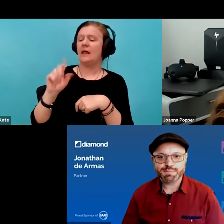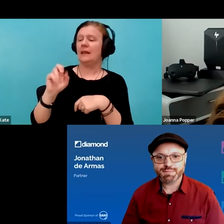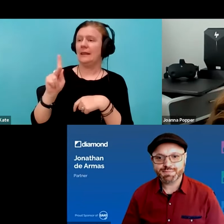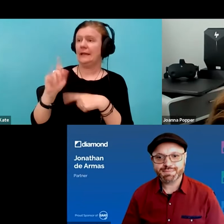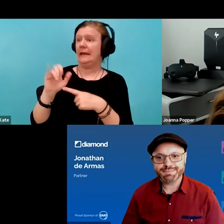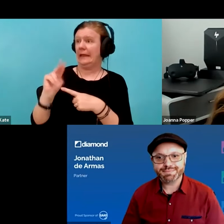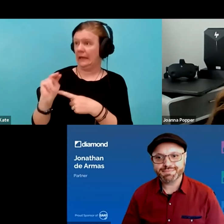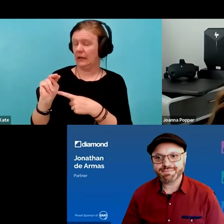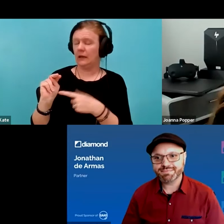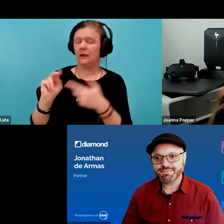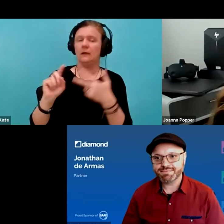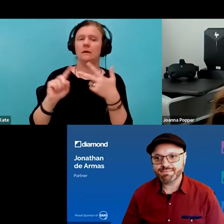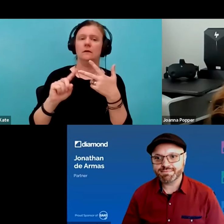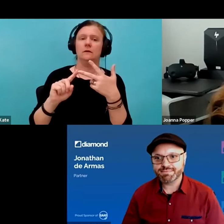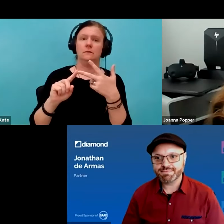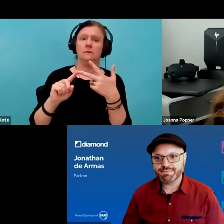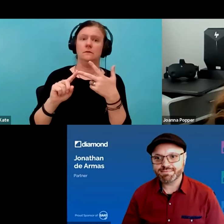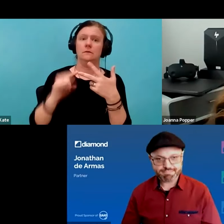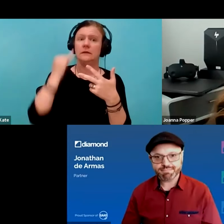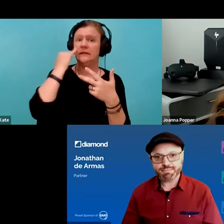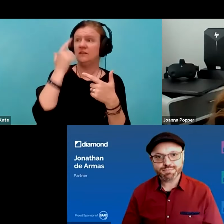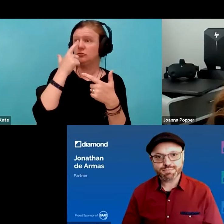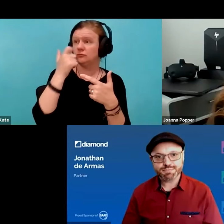Joanna Popper: We are, you know, if you are interested in learning more about HP